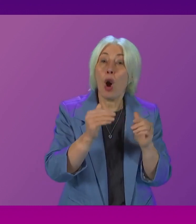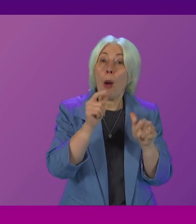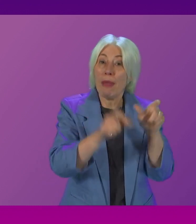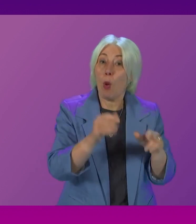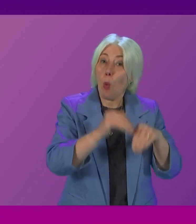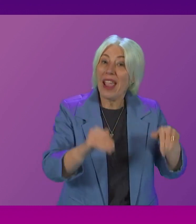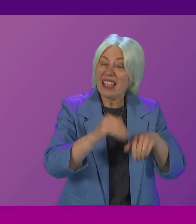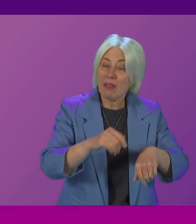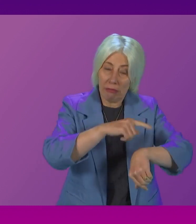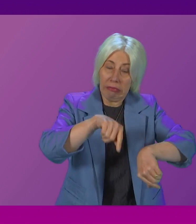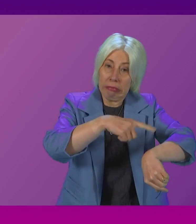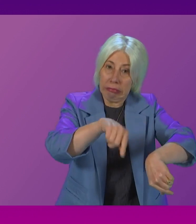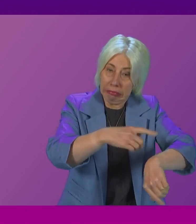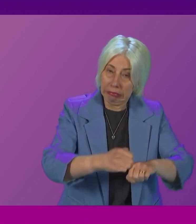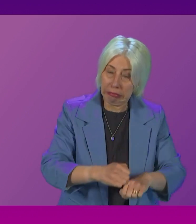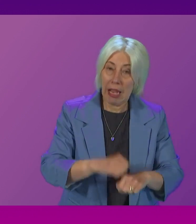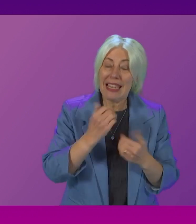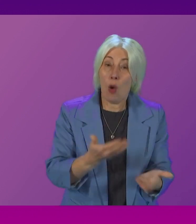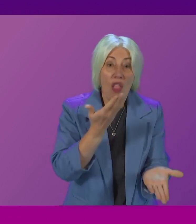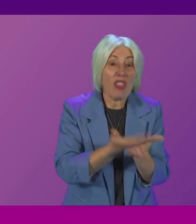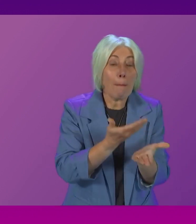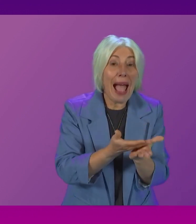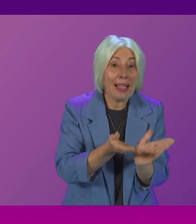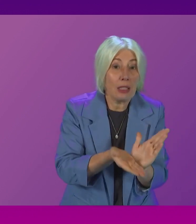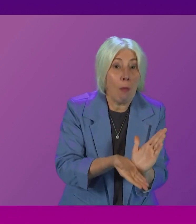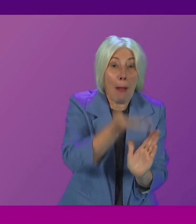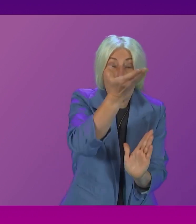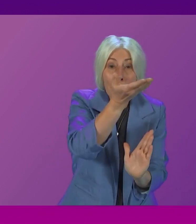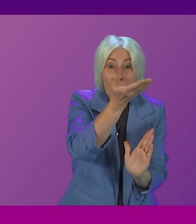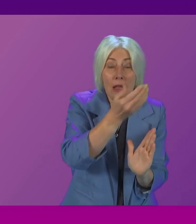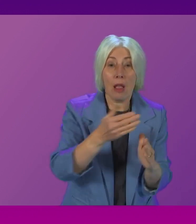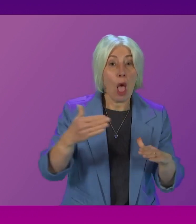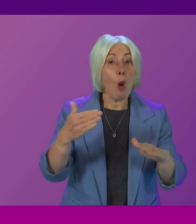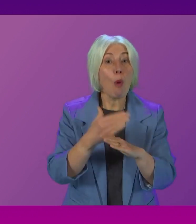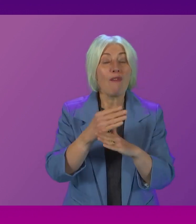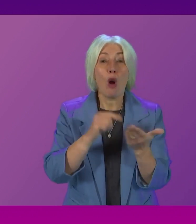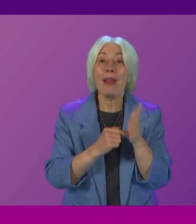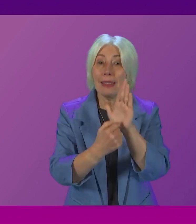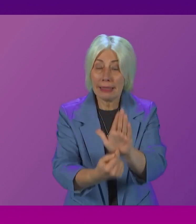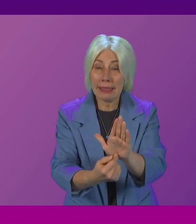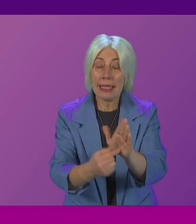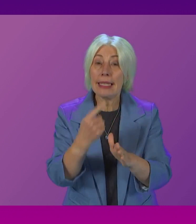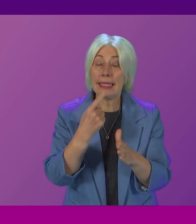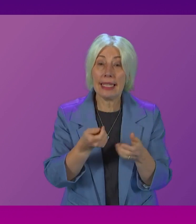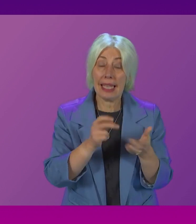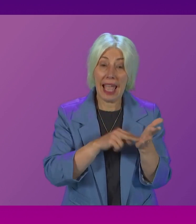What is happening here is that demand is going up. In relation to many of those performance indicators, the NHS is treating more patients—more